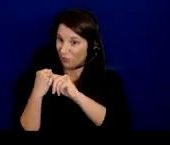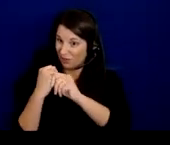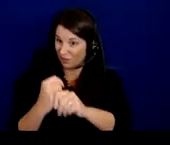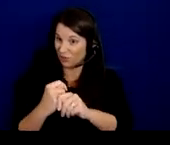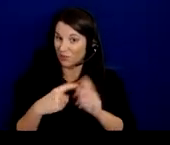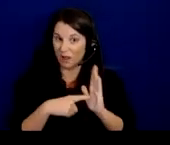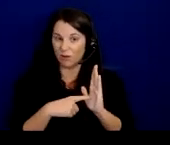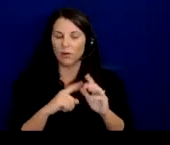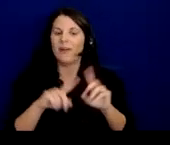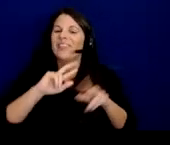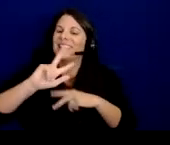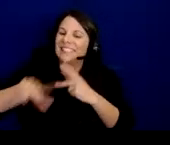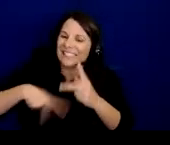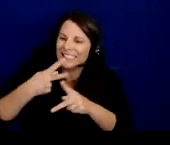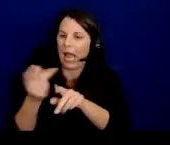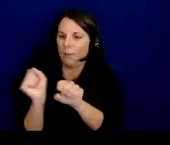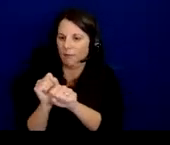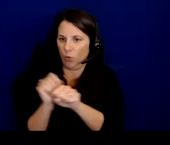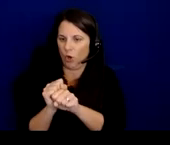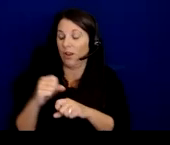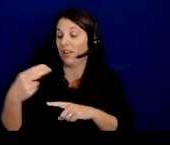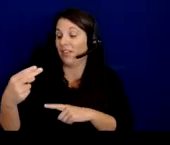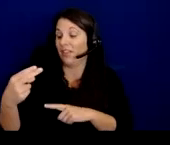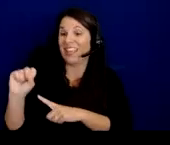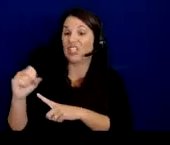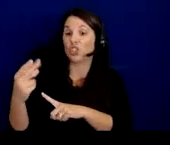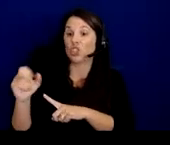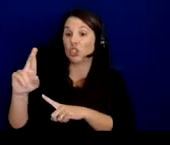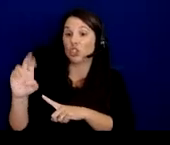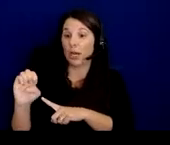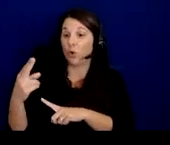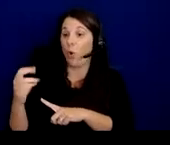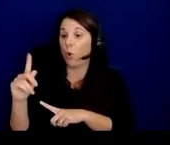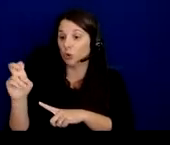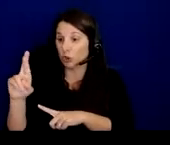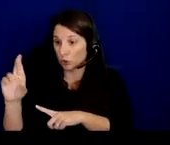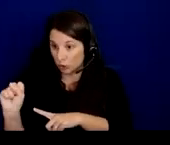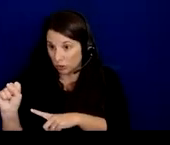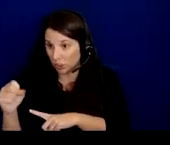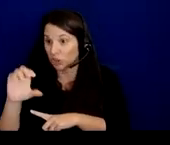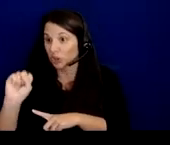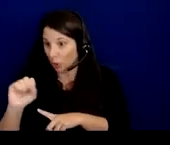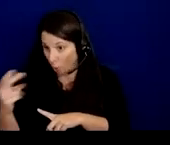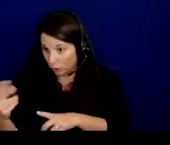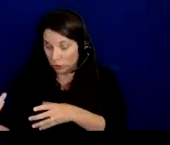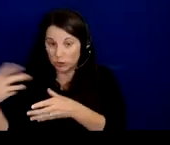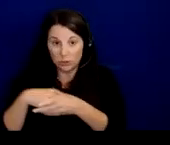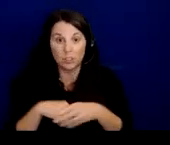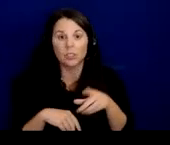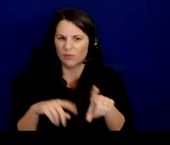the shareholders will be doing, that's what's significant, really different. So just again, to give you an idea of what we've been working on